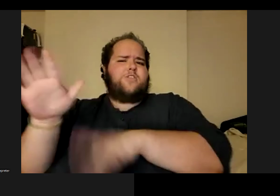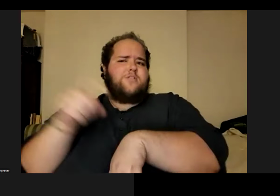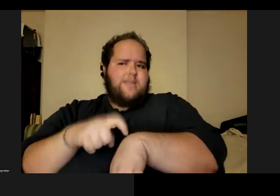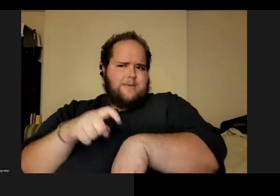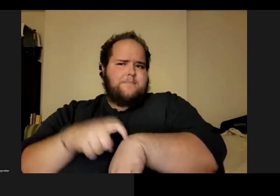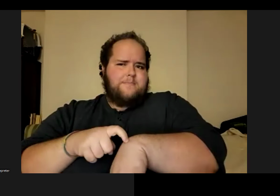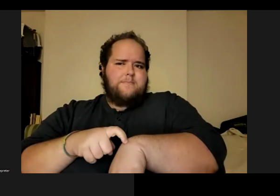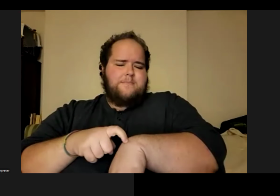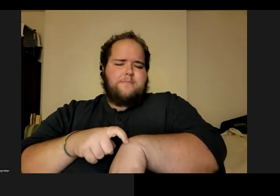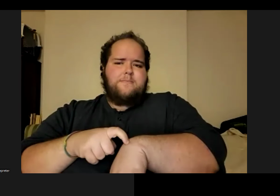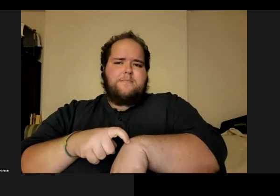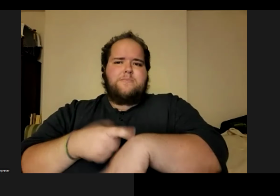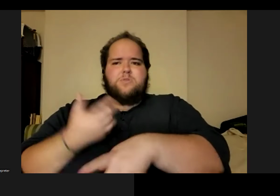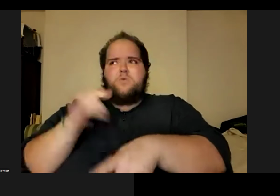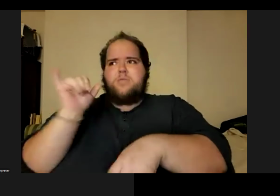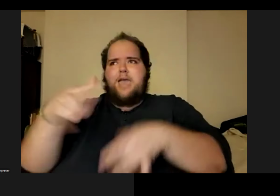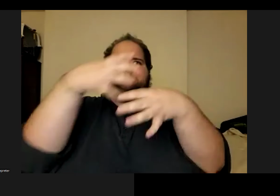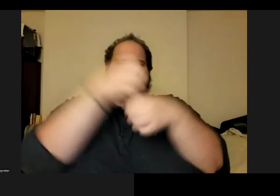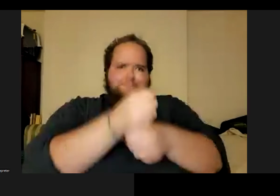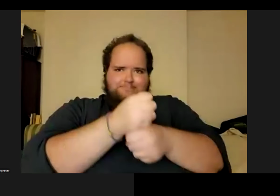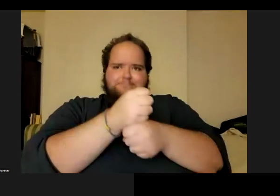So that's what we're doing with this is we're kind of like.